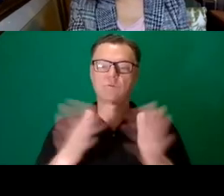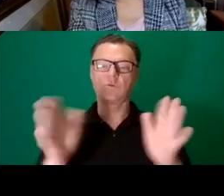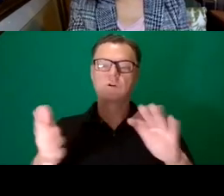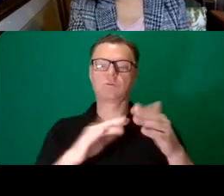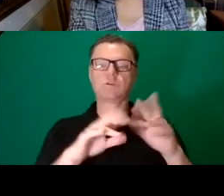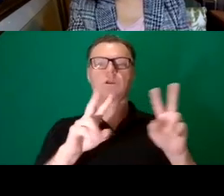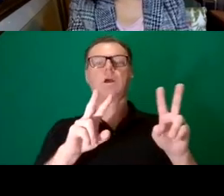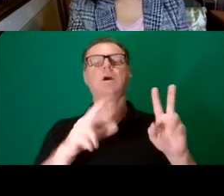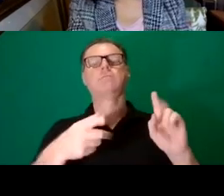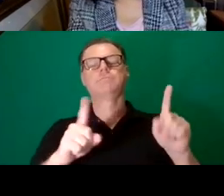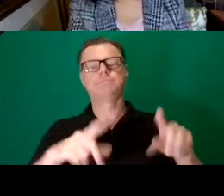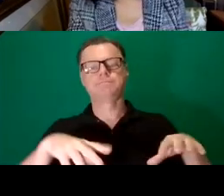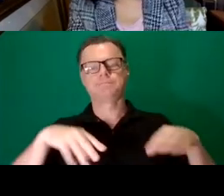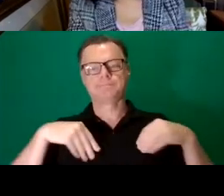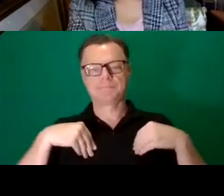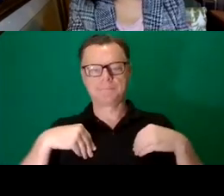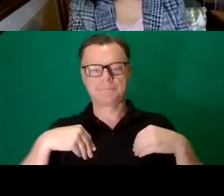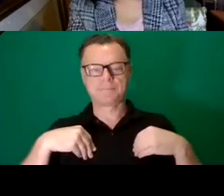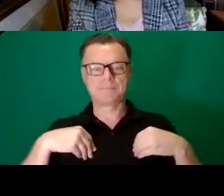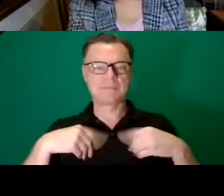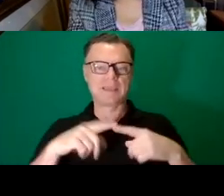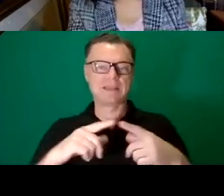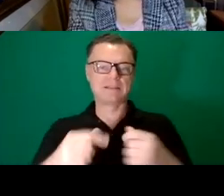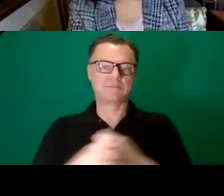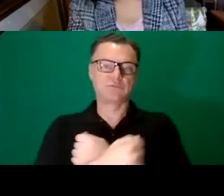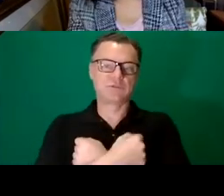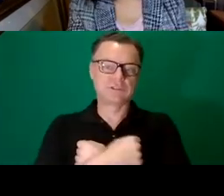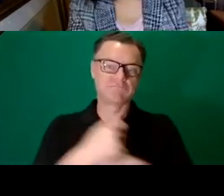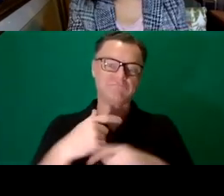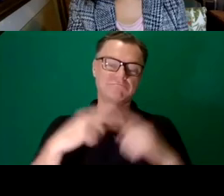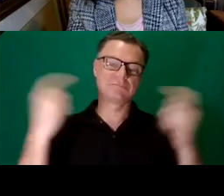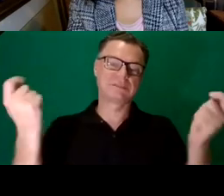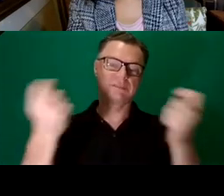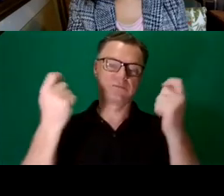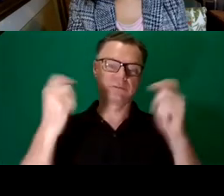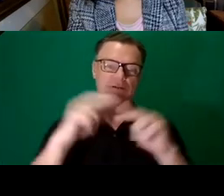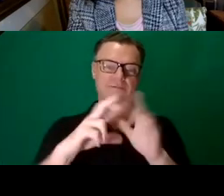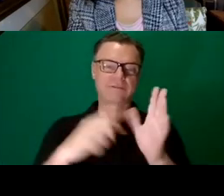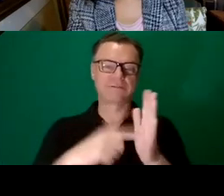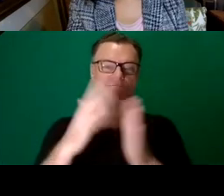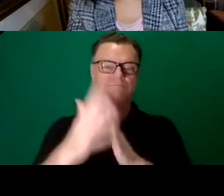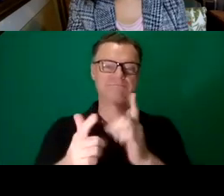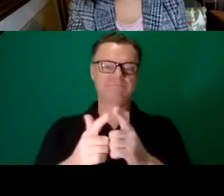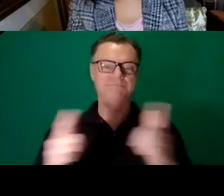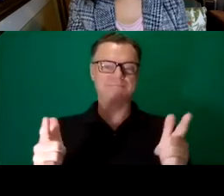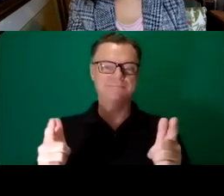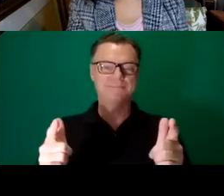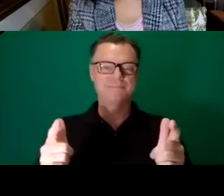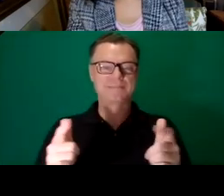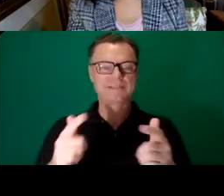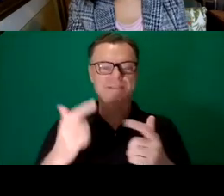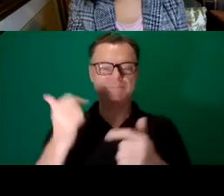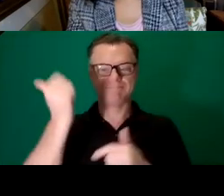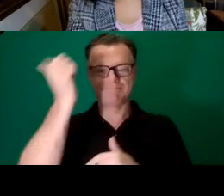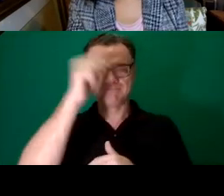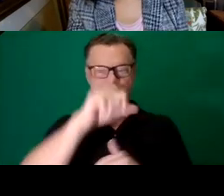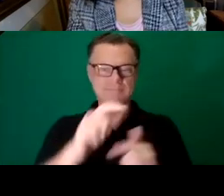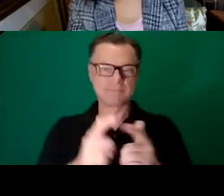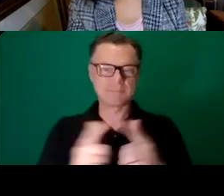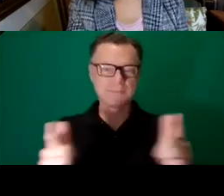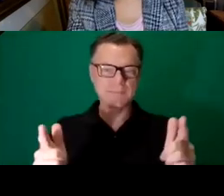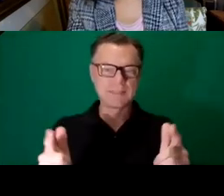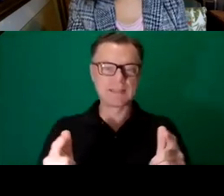it and even embrace it and celebrate the fact that sign languages are intelligent and challenging.